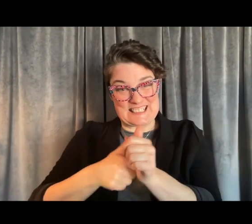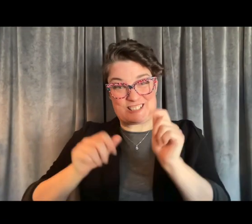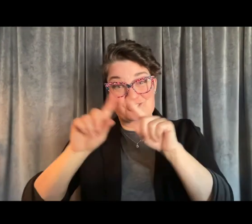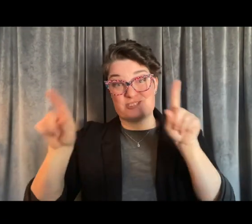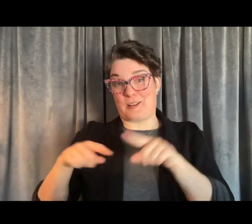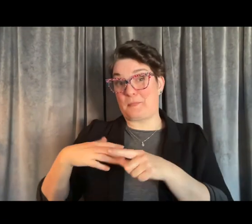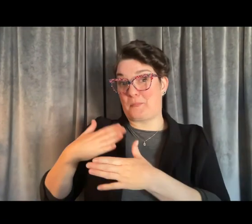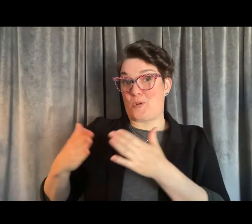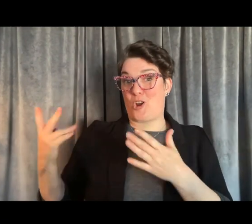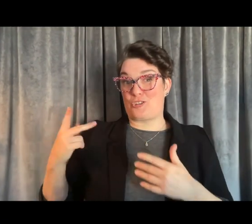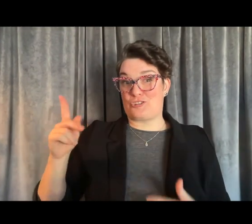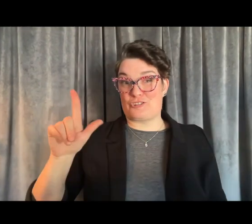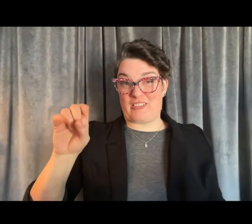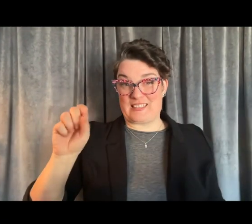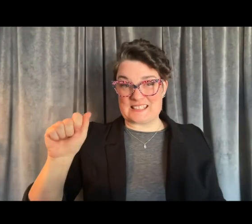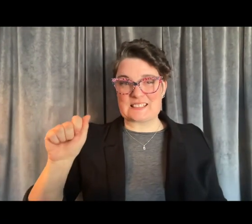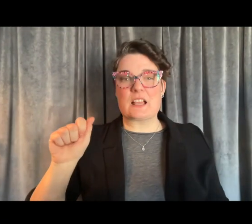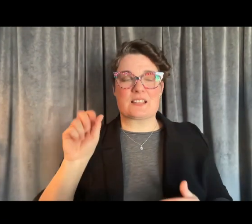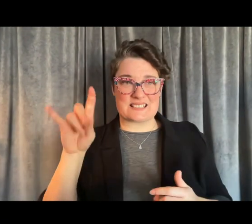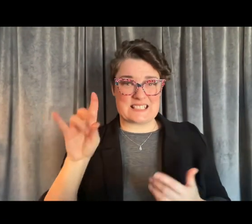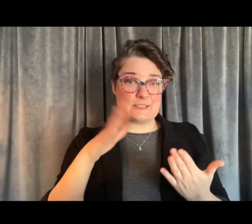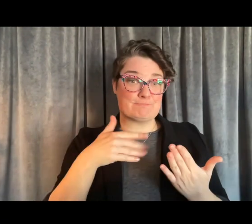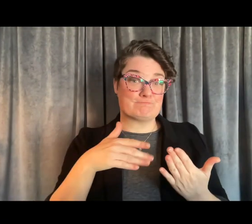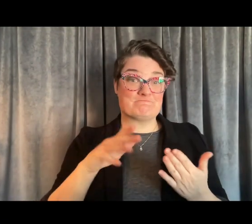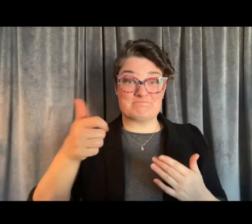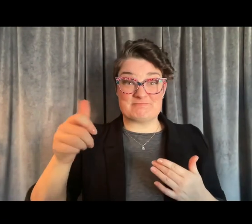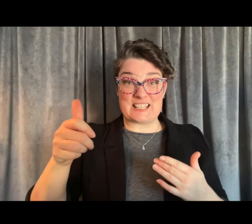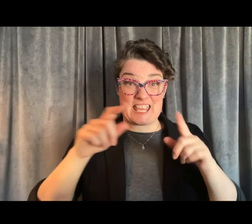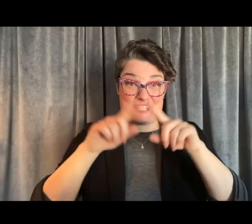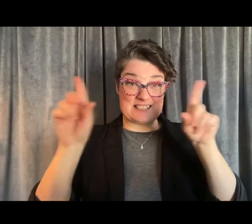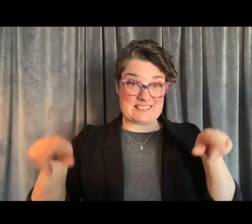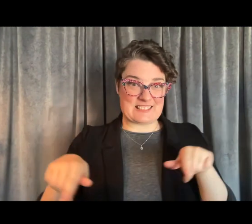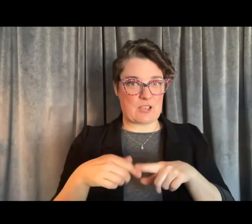And so Lisa and I, my partner and I got to paint like 10 signs and that